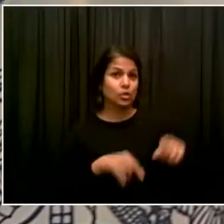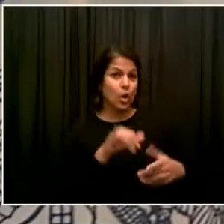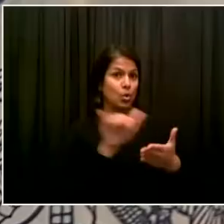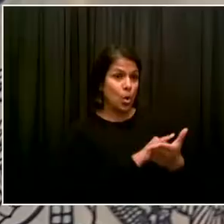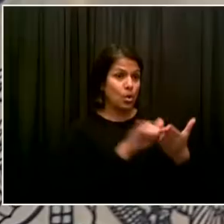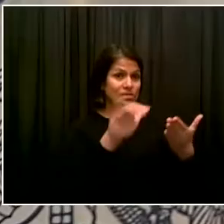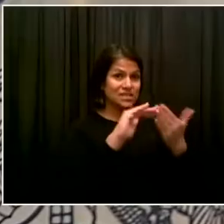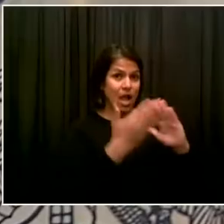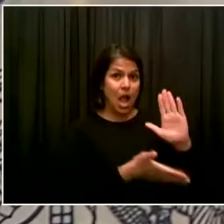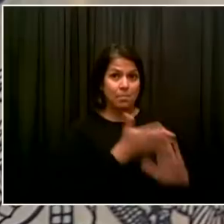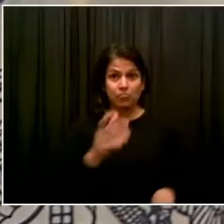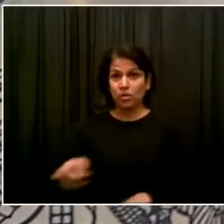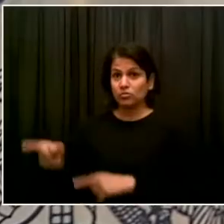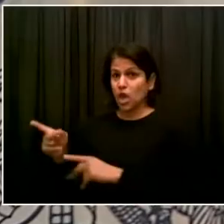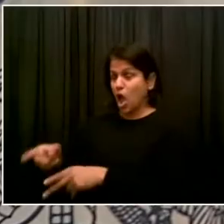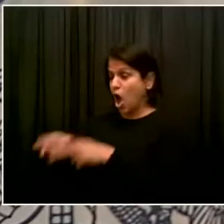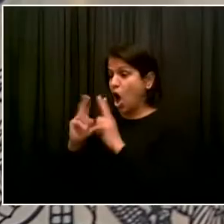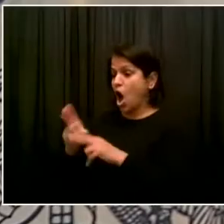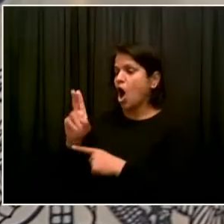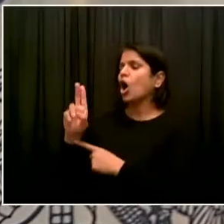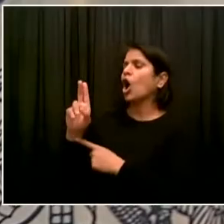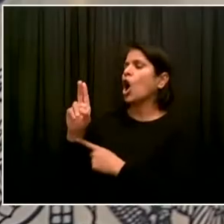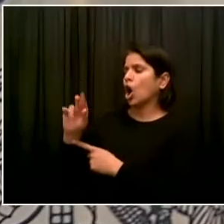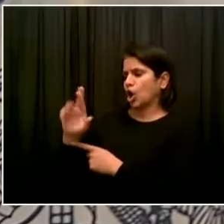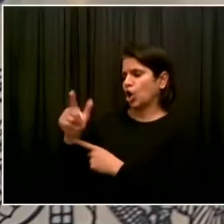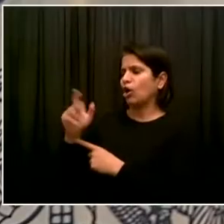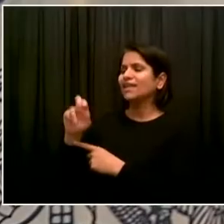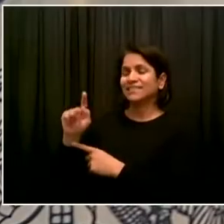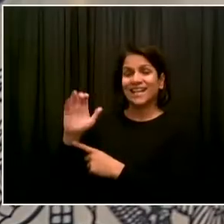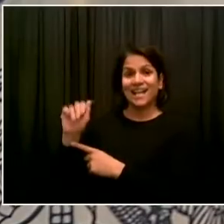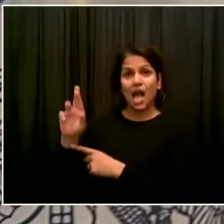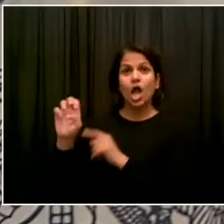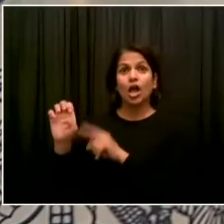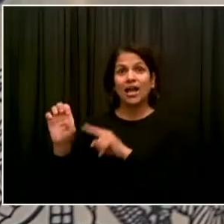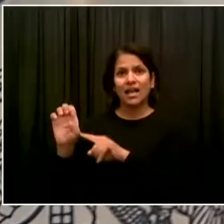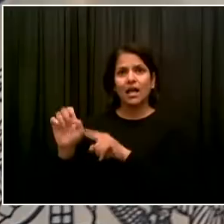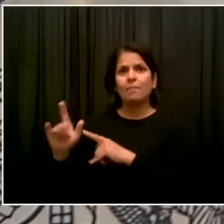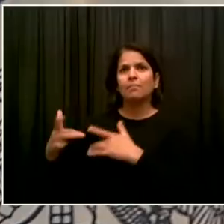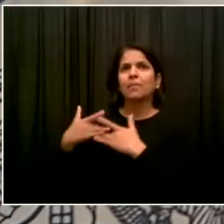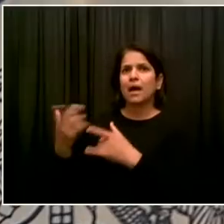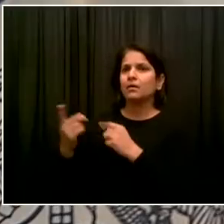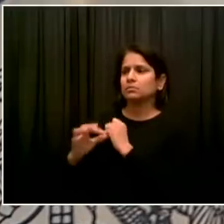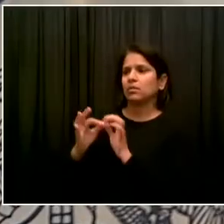QUESTION ISVE R Y DIFFERENT IF YOU GTOO A PUBLIC- SECTOR SITE AND IF YOU GO TO AN URGENT CARE. WE SEE A RADICALLY DIFFERENT